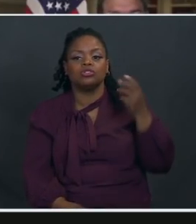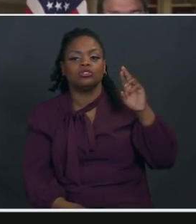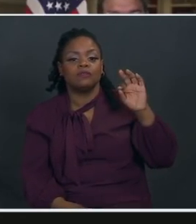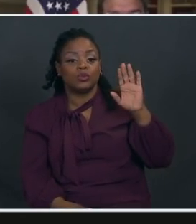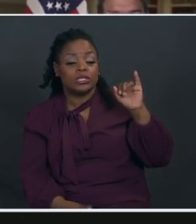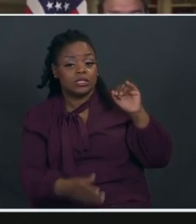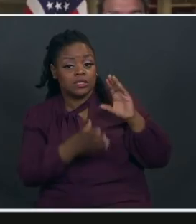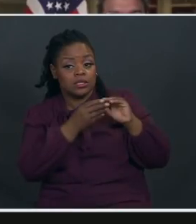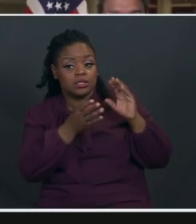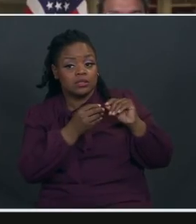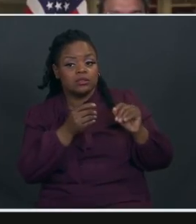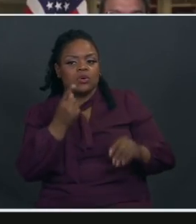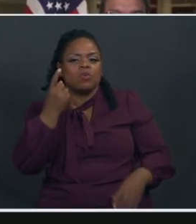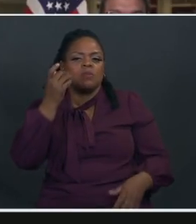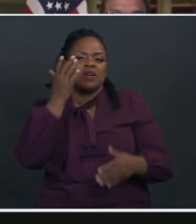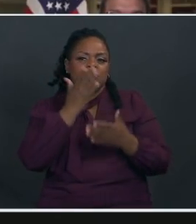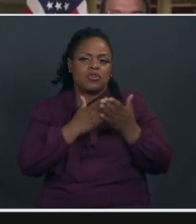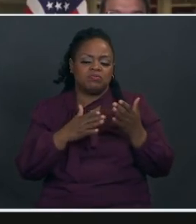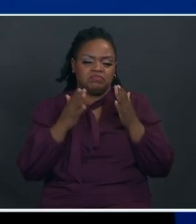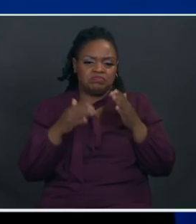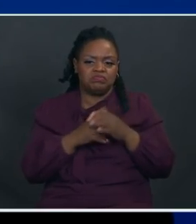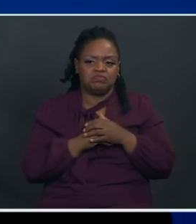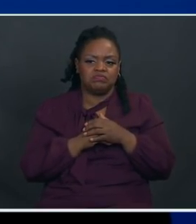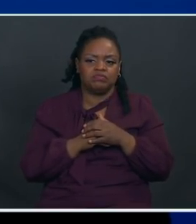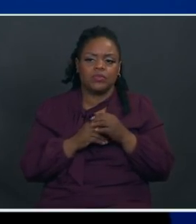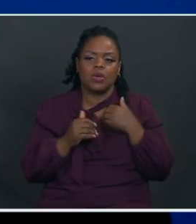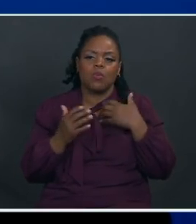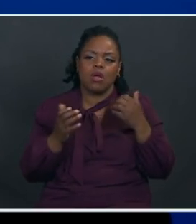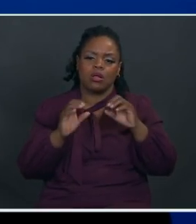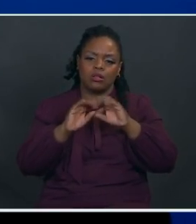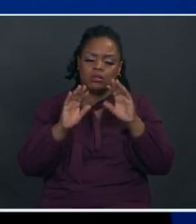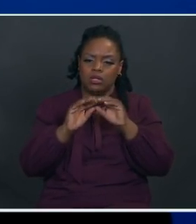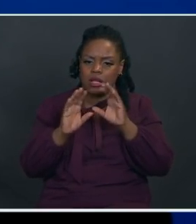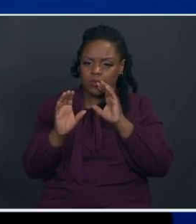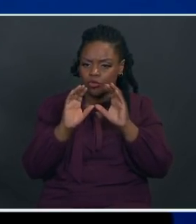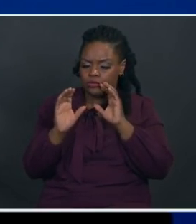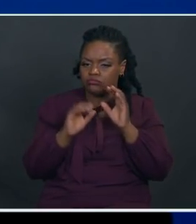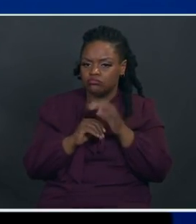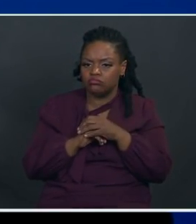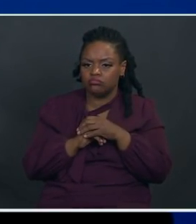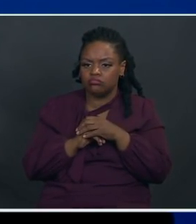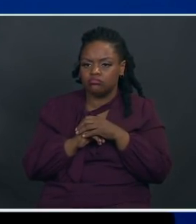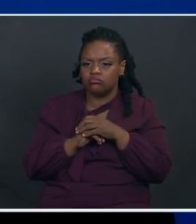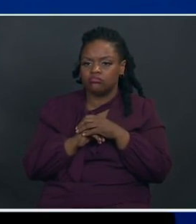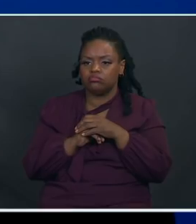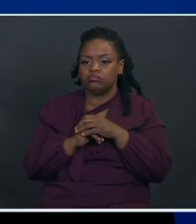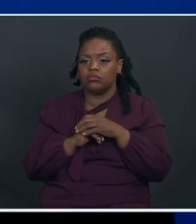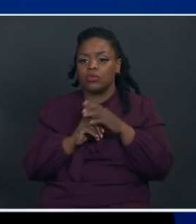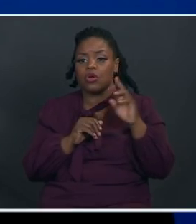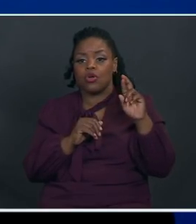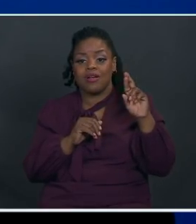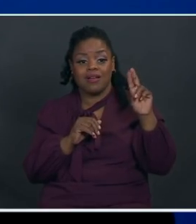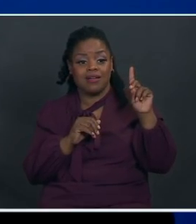One other thing I think people need to understand is that, as we all know, RNA viruses mutate all the time.